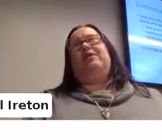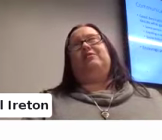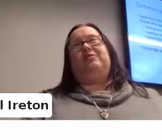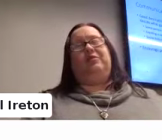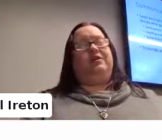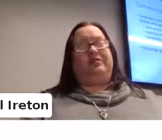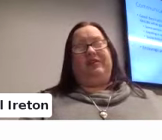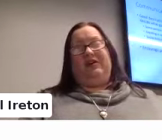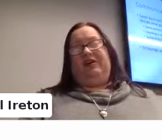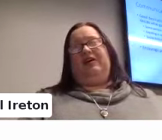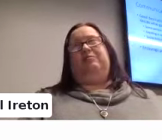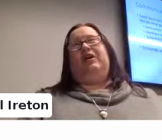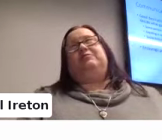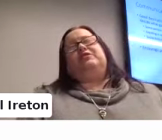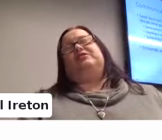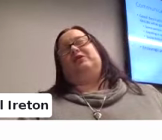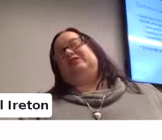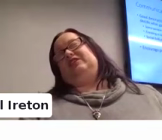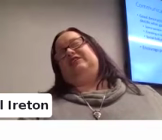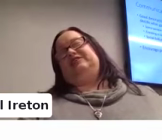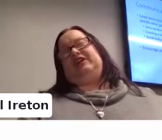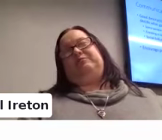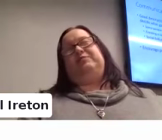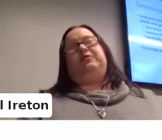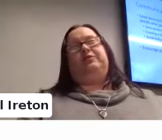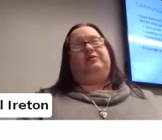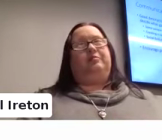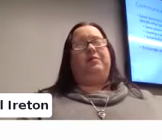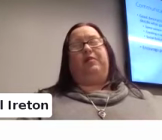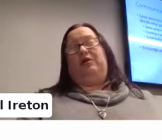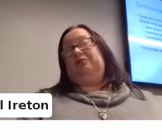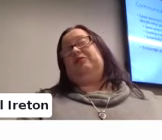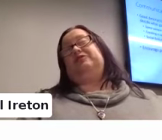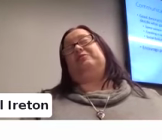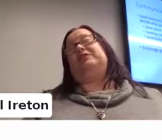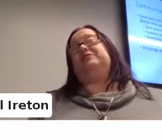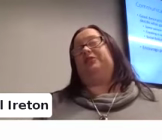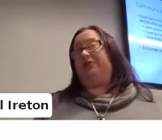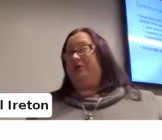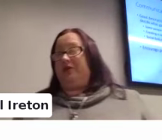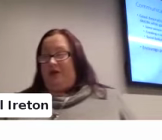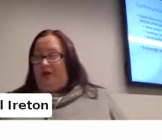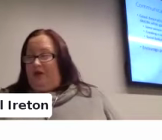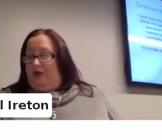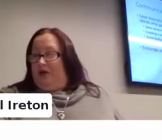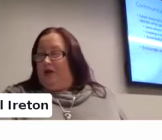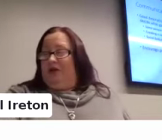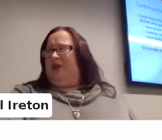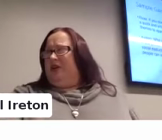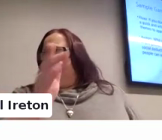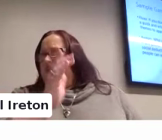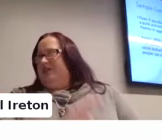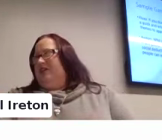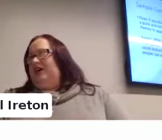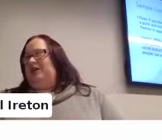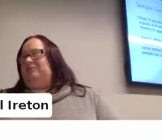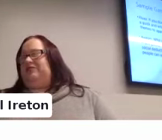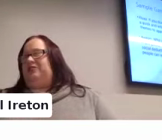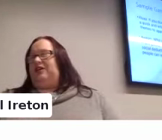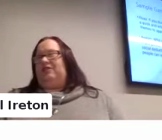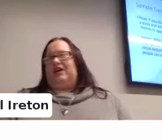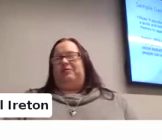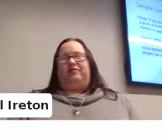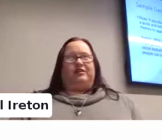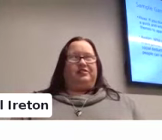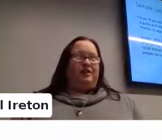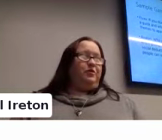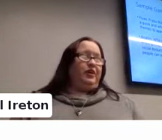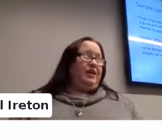Also encourage people to bring and/or teach their own games.